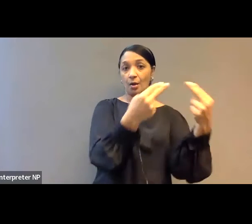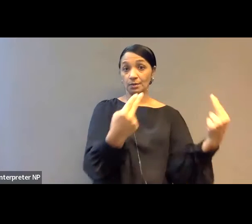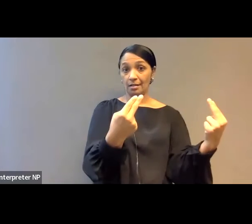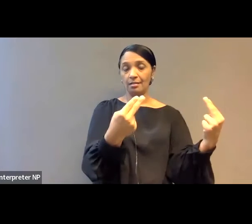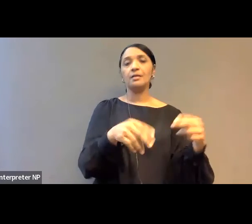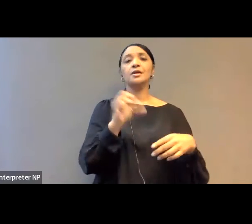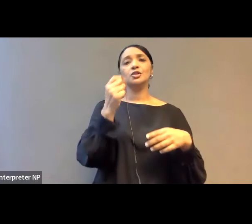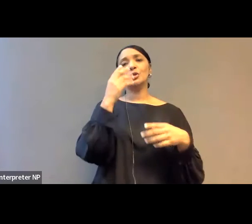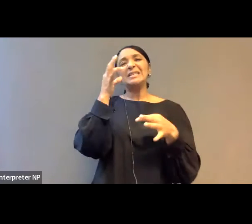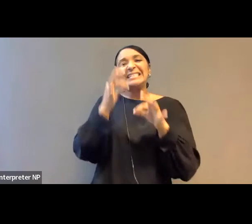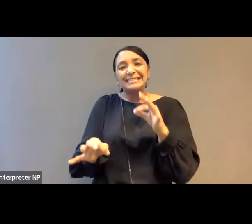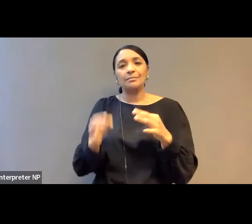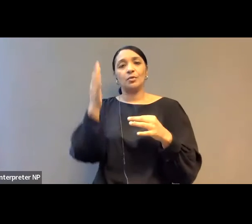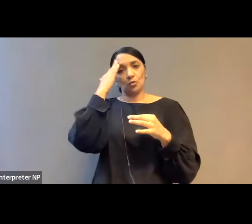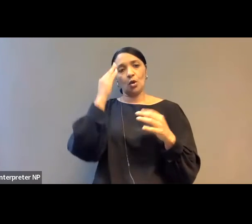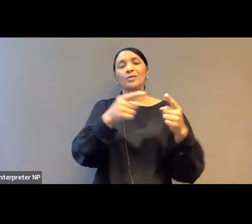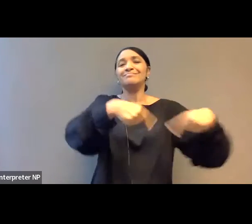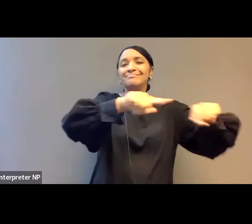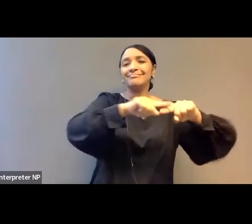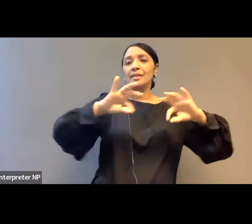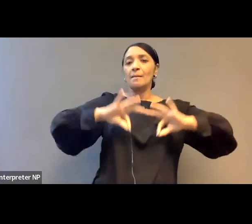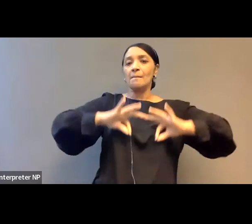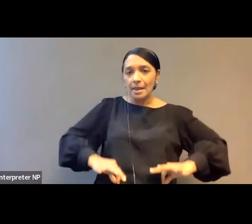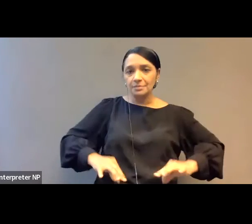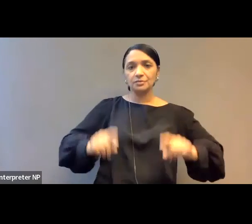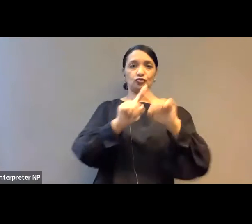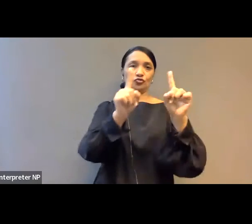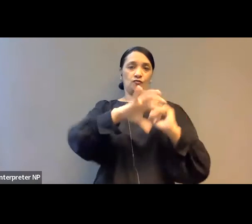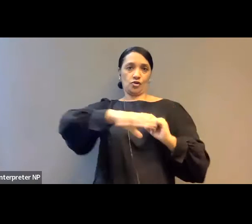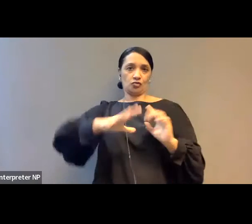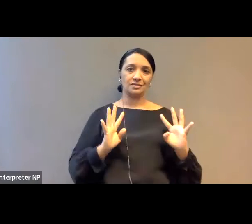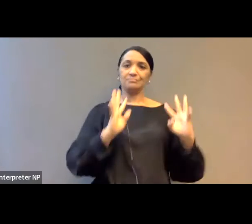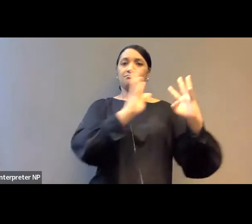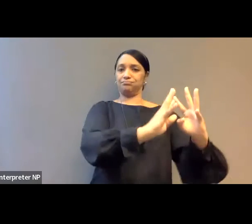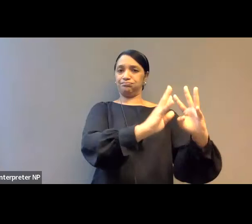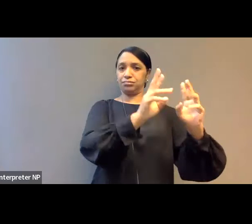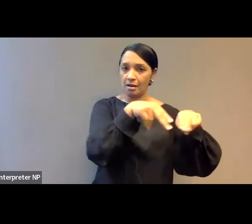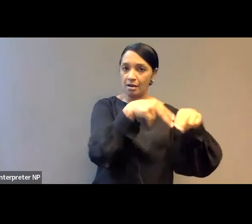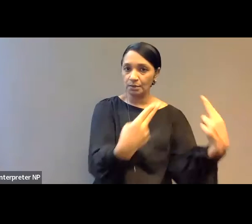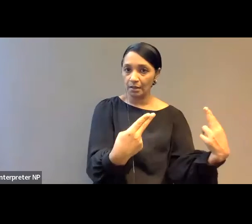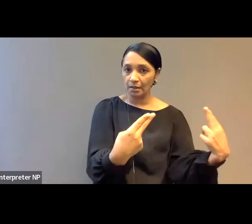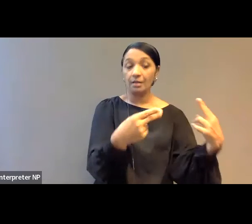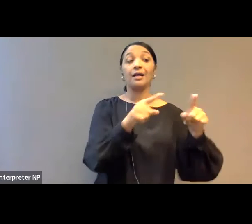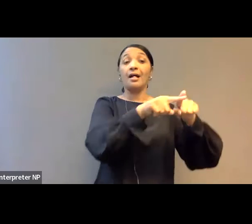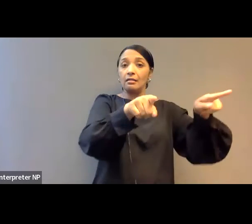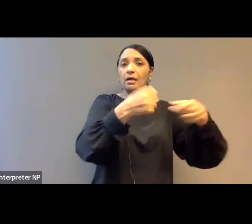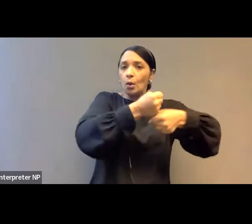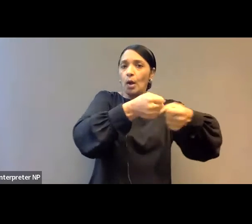it's composed by ministers of all the member states. They need to work together and separately,